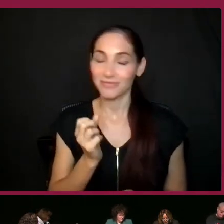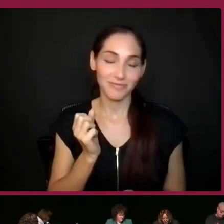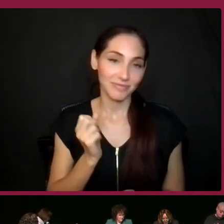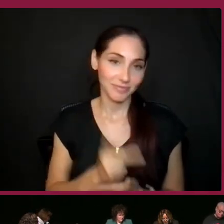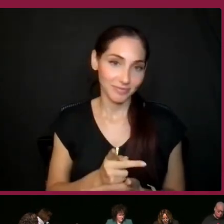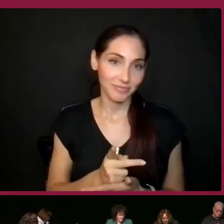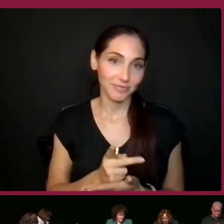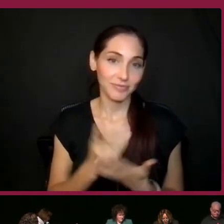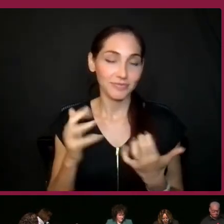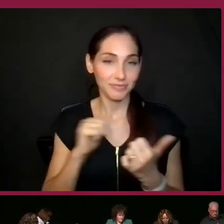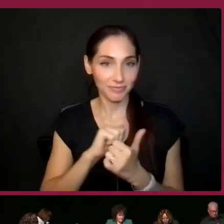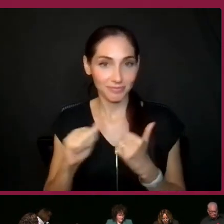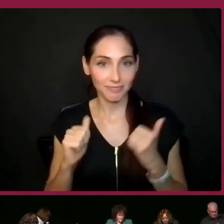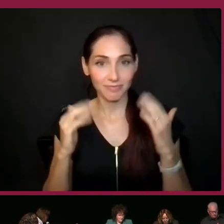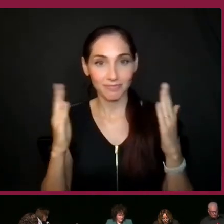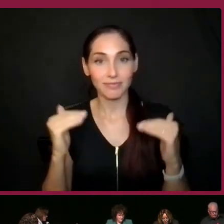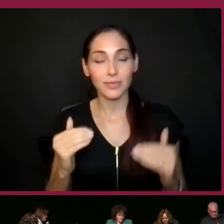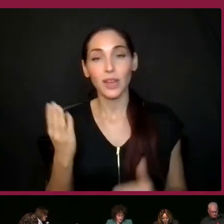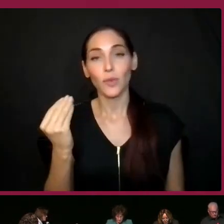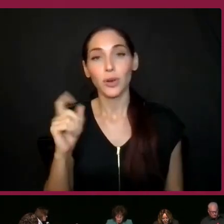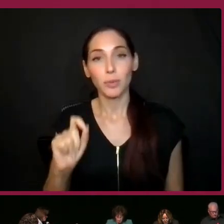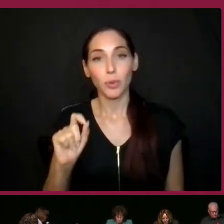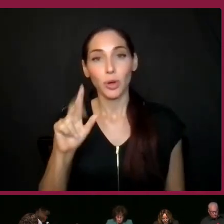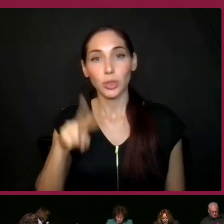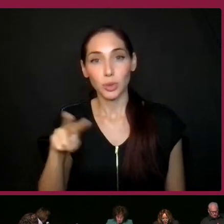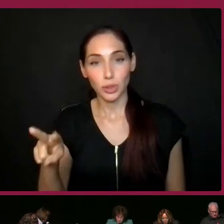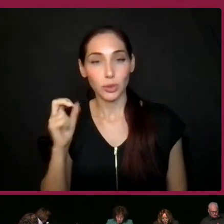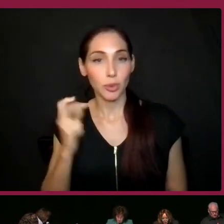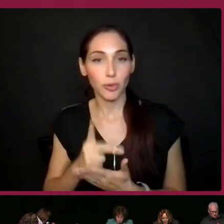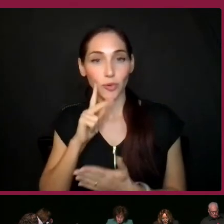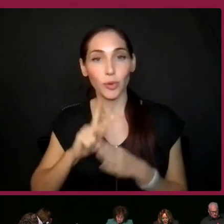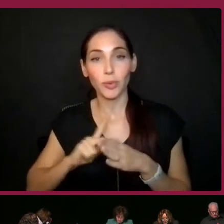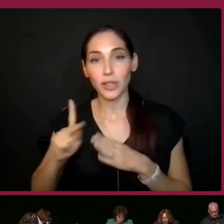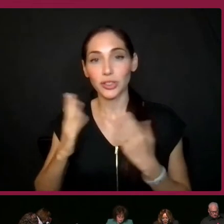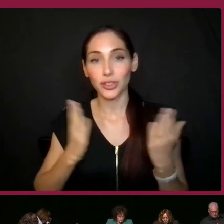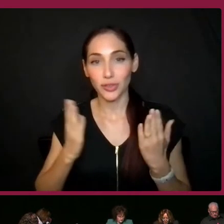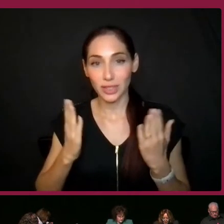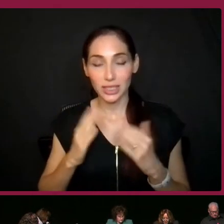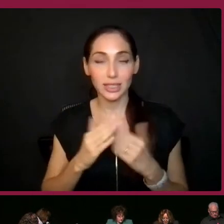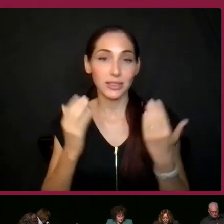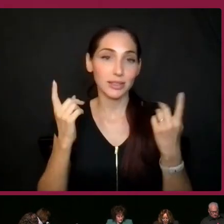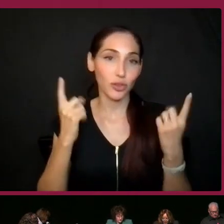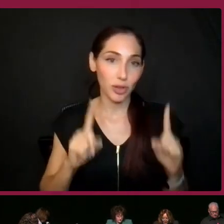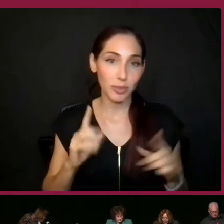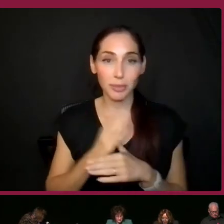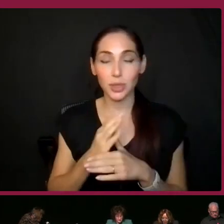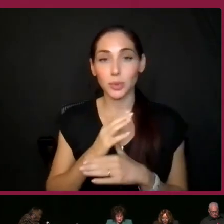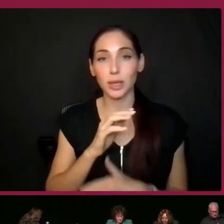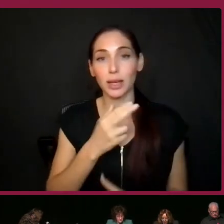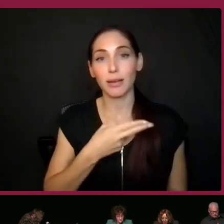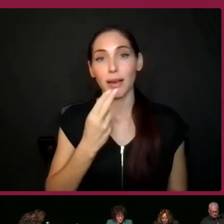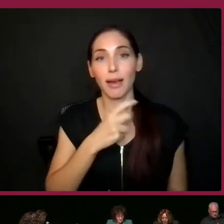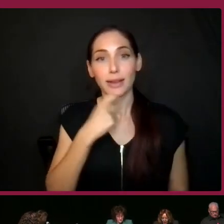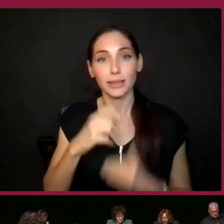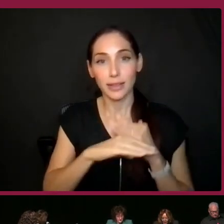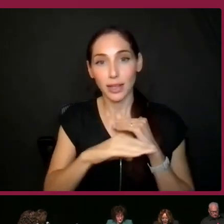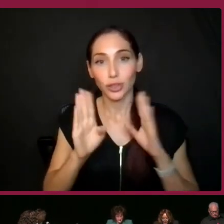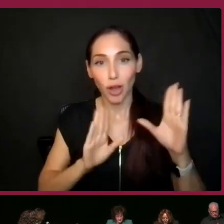Yes. Motion carries. 1422, approval of Professional Services Agreement between High Desert Auction and Antelope